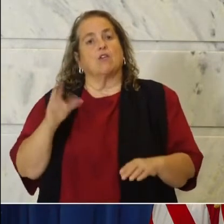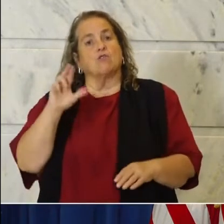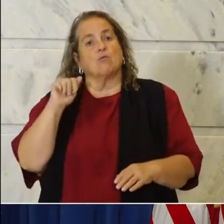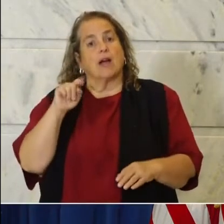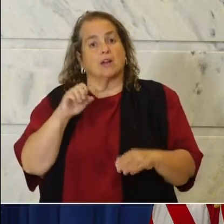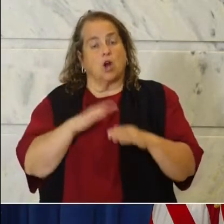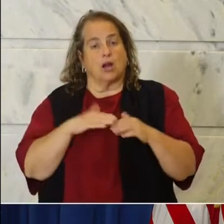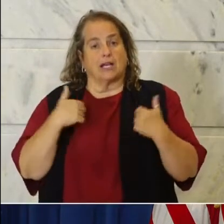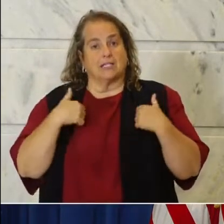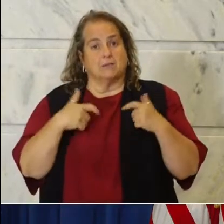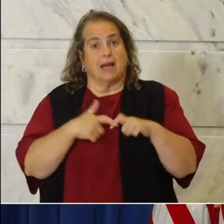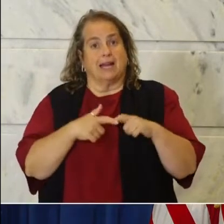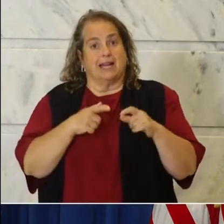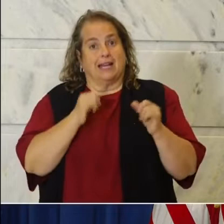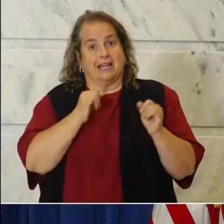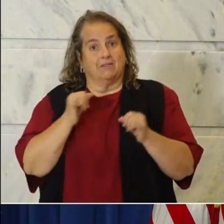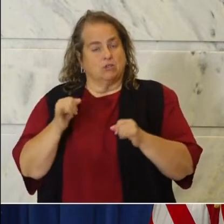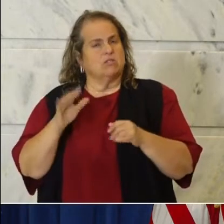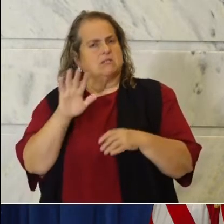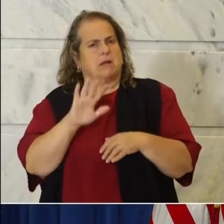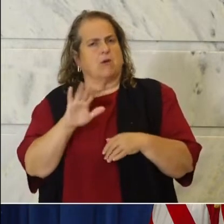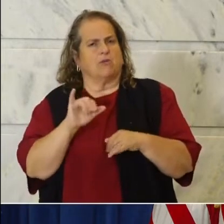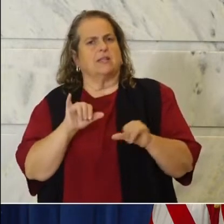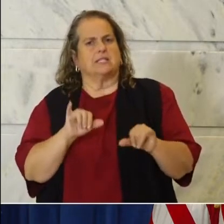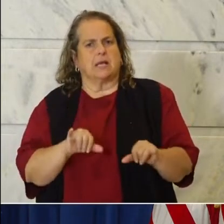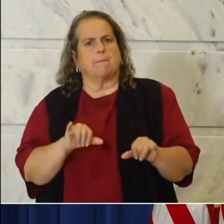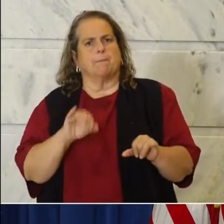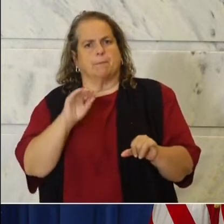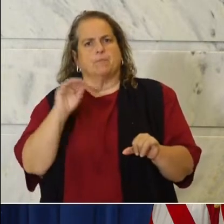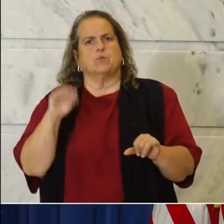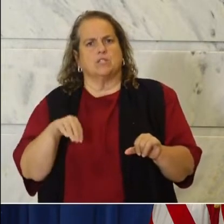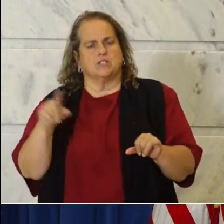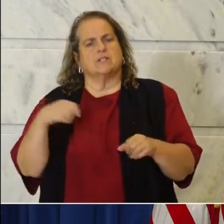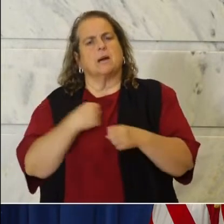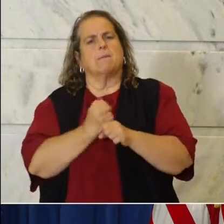Hispanic individuals is about the same percentage they make up the that that